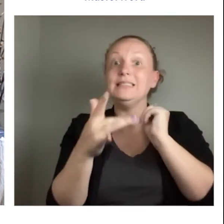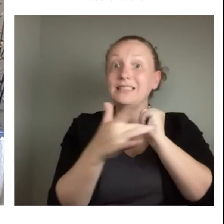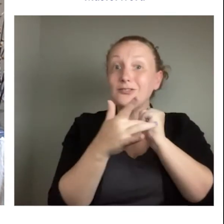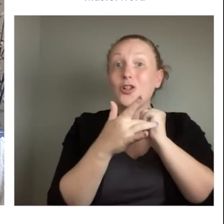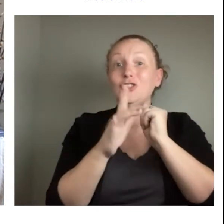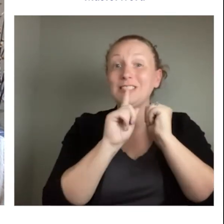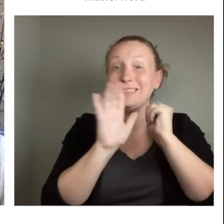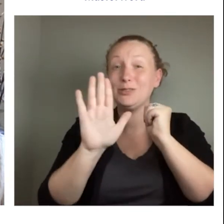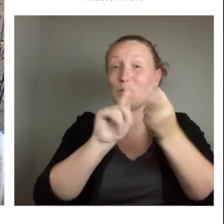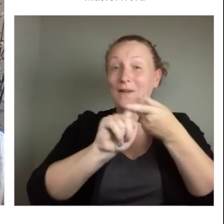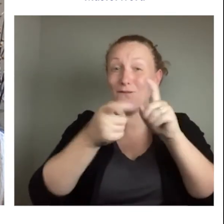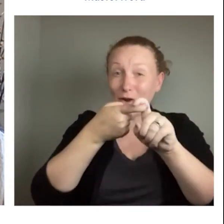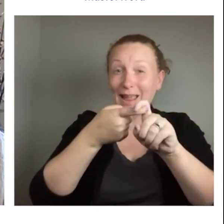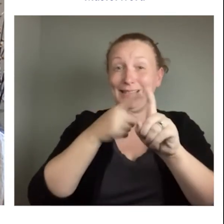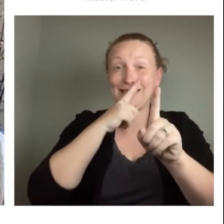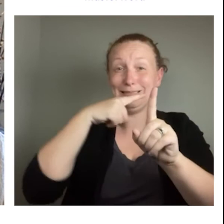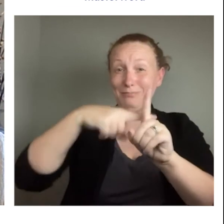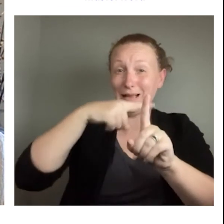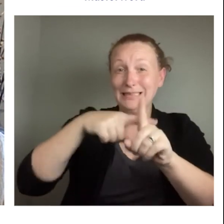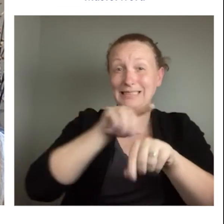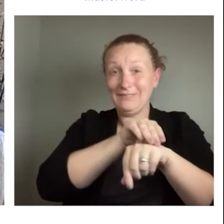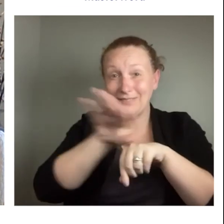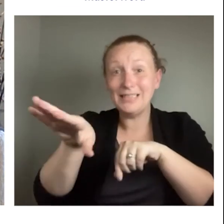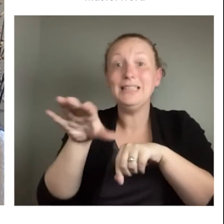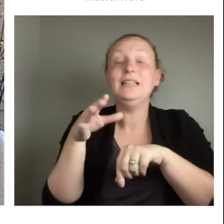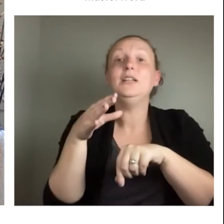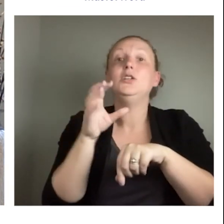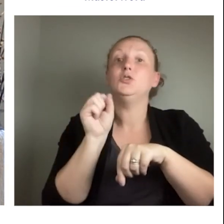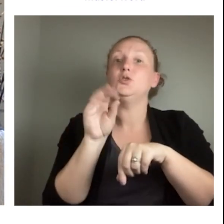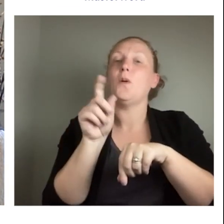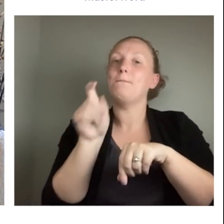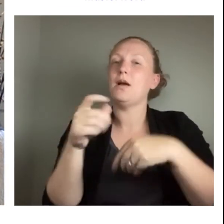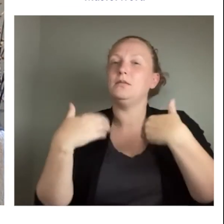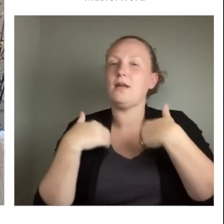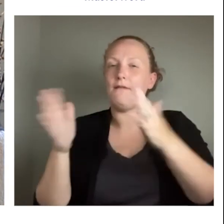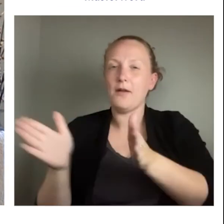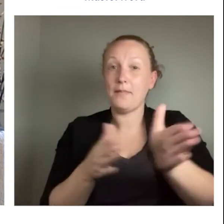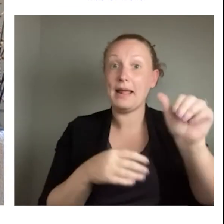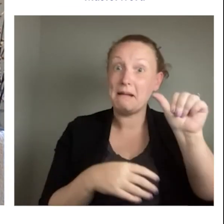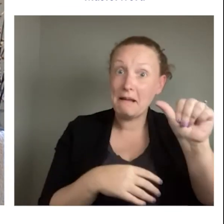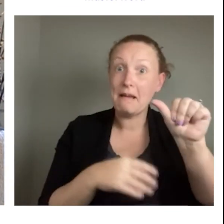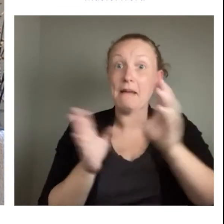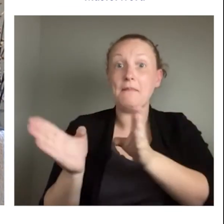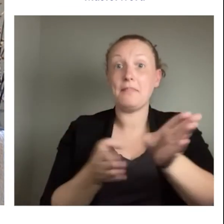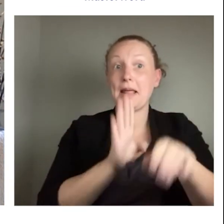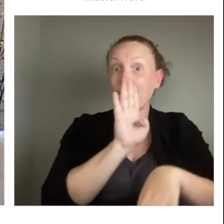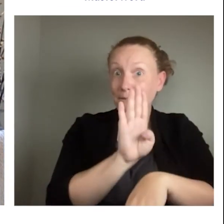can do. Have a plan A, a plan B and a plan C. Always be prepared. Have a colleague with you.